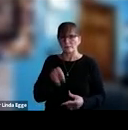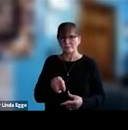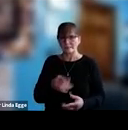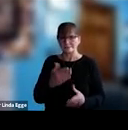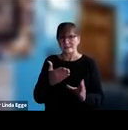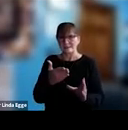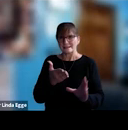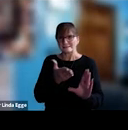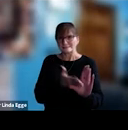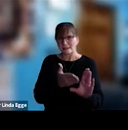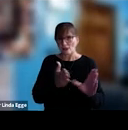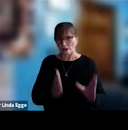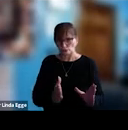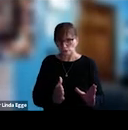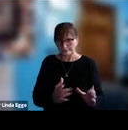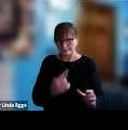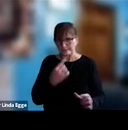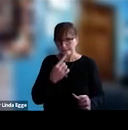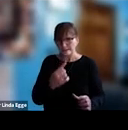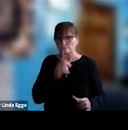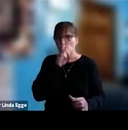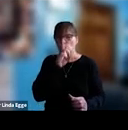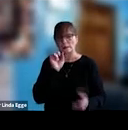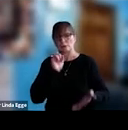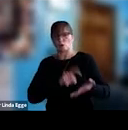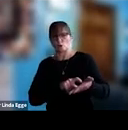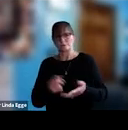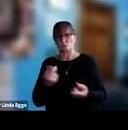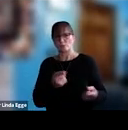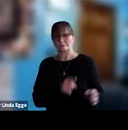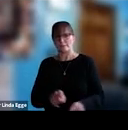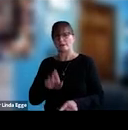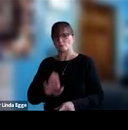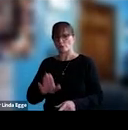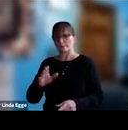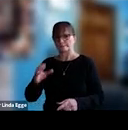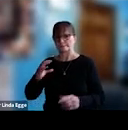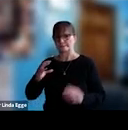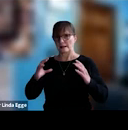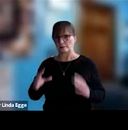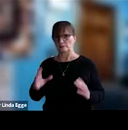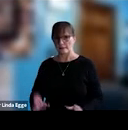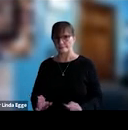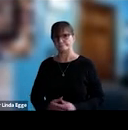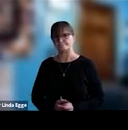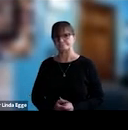this is really seeing what's happening for this client. And I'll tell you, this psychiatrist